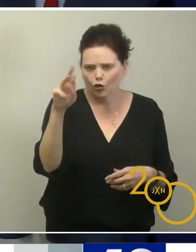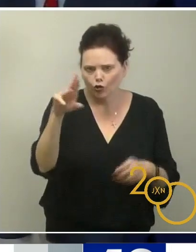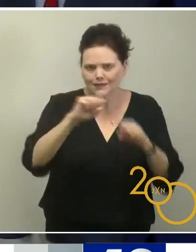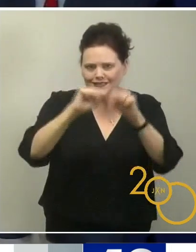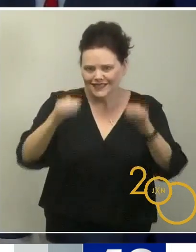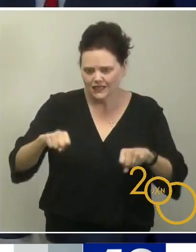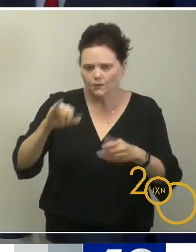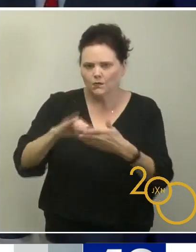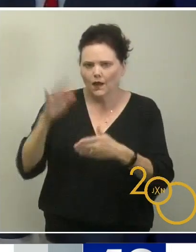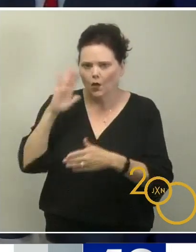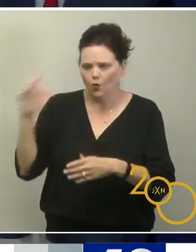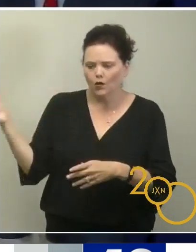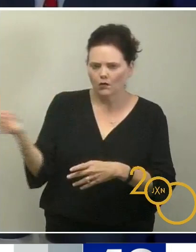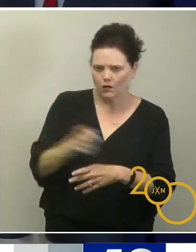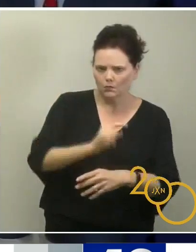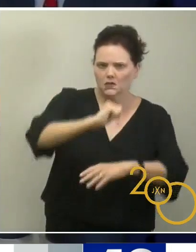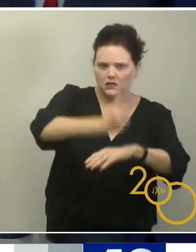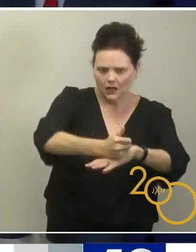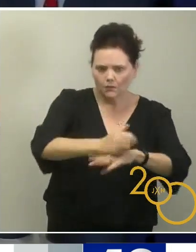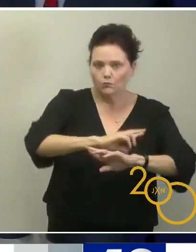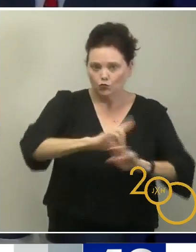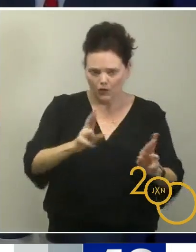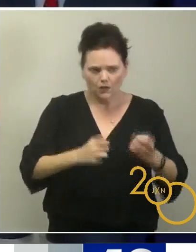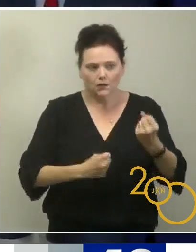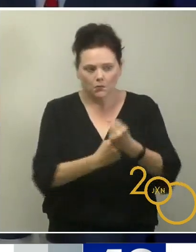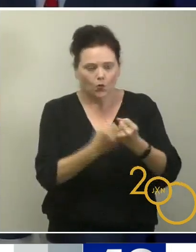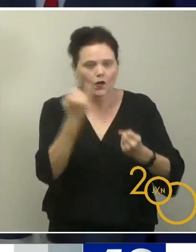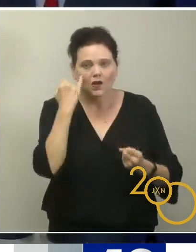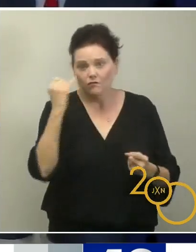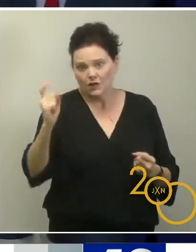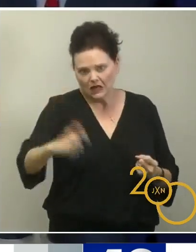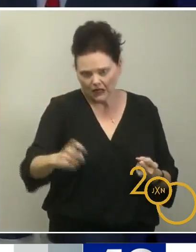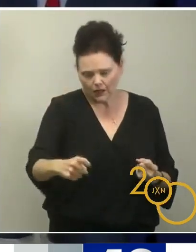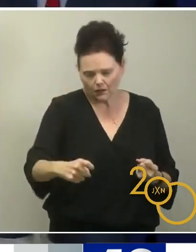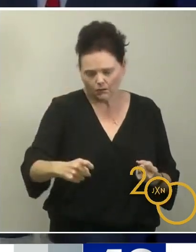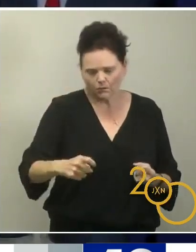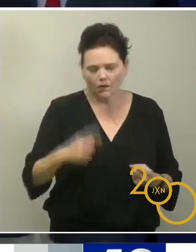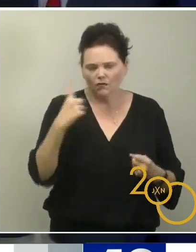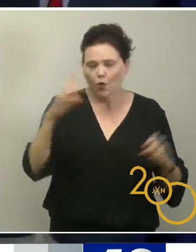FIREFIGHTING WATER. FOR ALL OF THE FIRETRUCKS AS WE LOSE PRESSURE WITH HIS ABILITY TO TAKE IN THAT WATER FROM THE